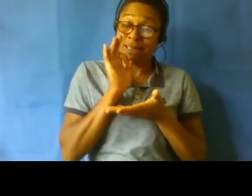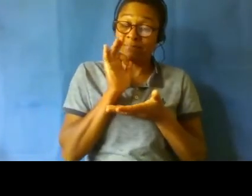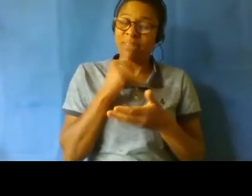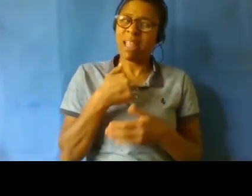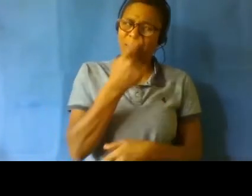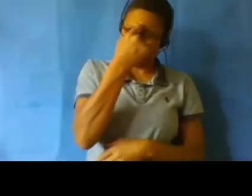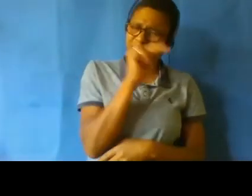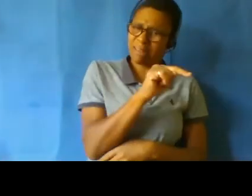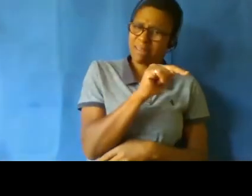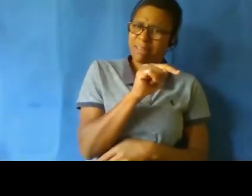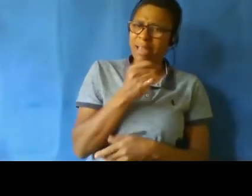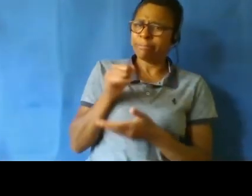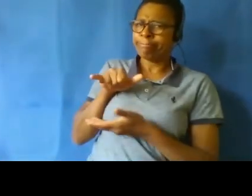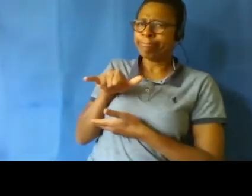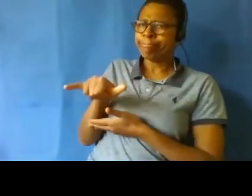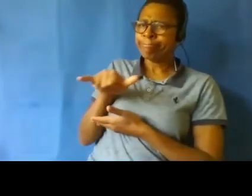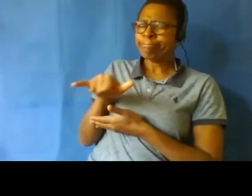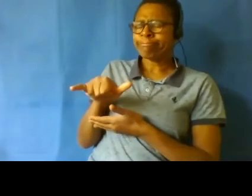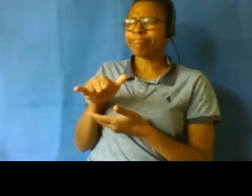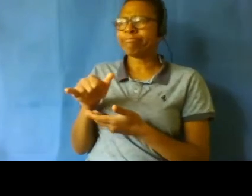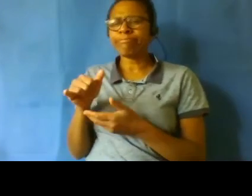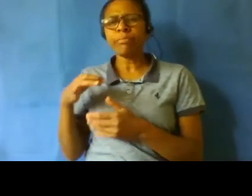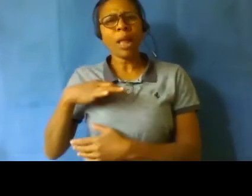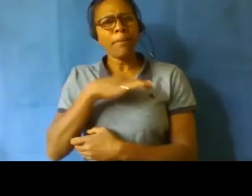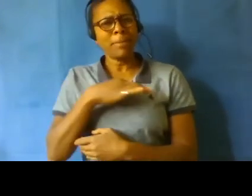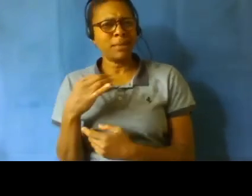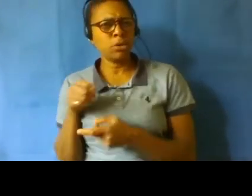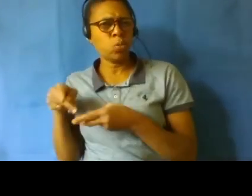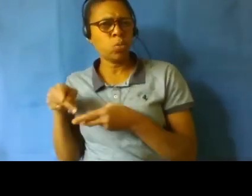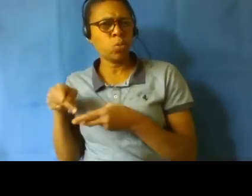means black people prefer to use alternative holistic natural medications